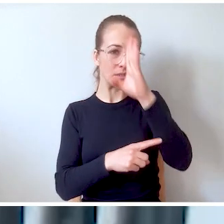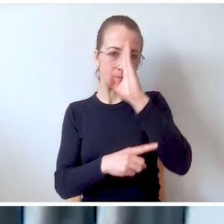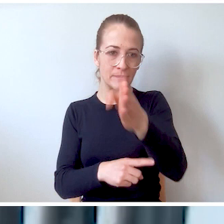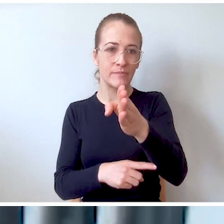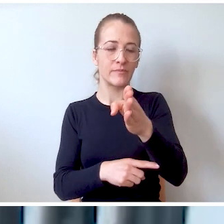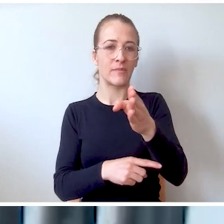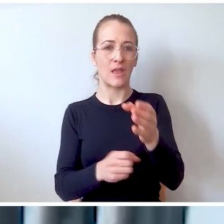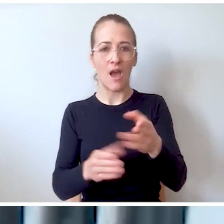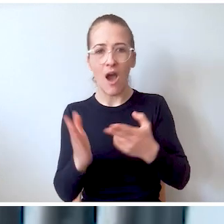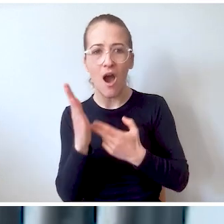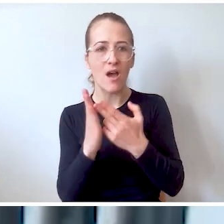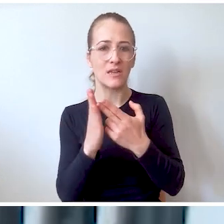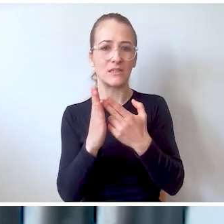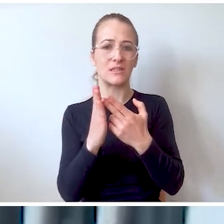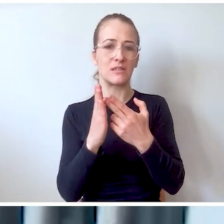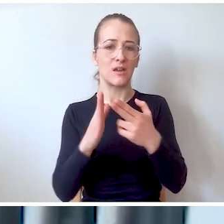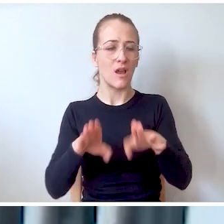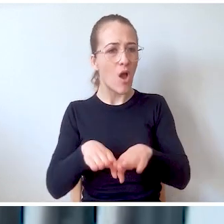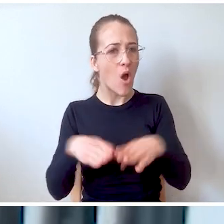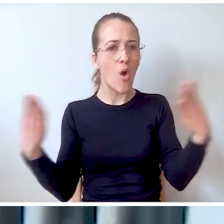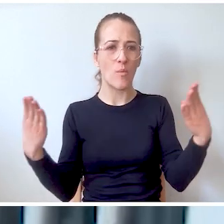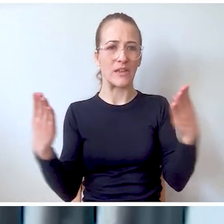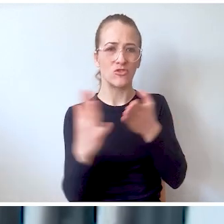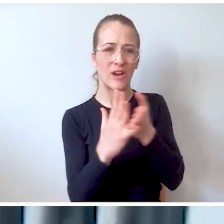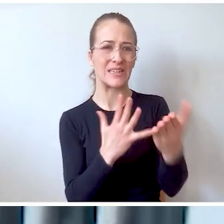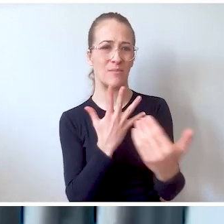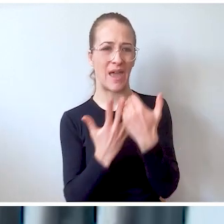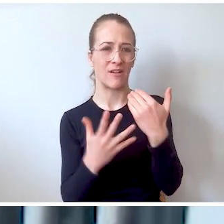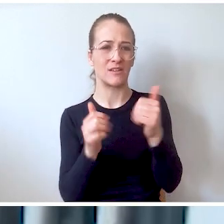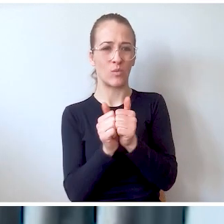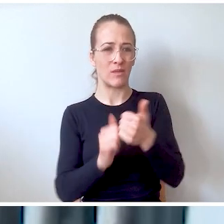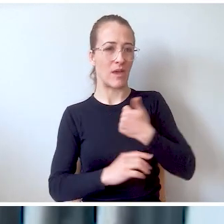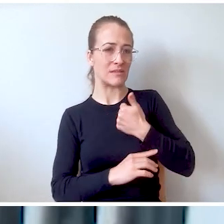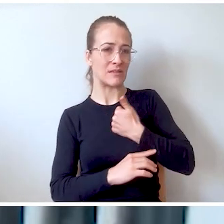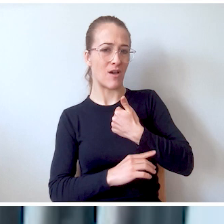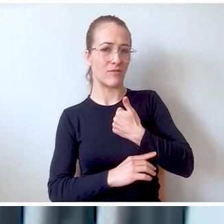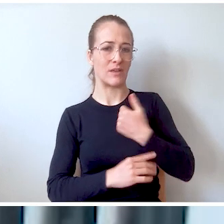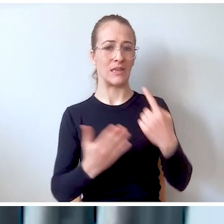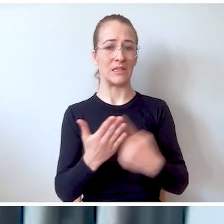and as honest and transparent with myself, even sometimes at my own expense